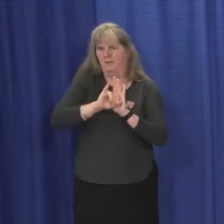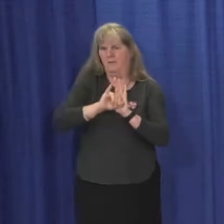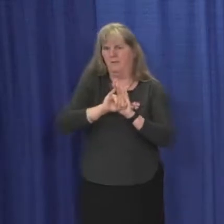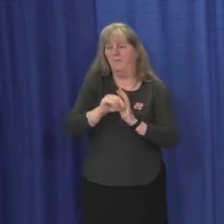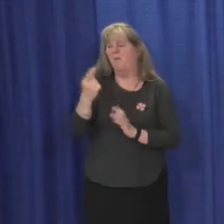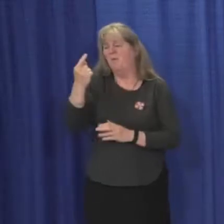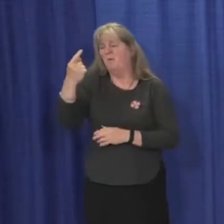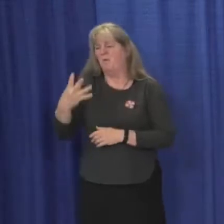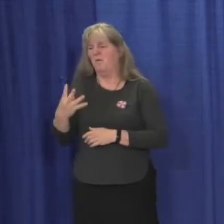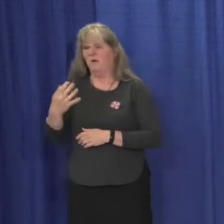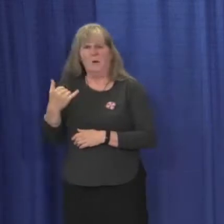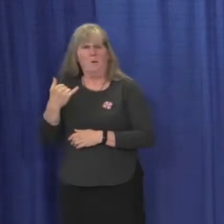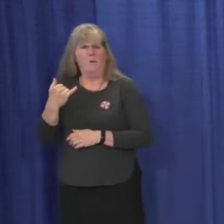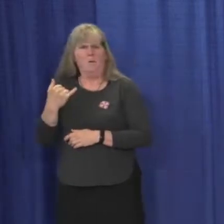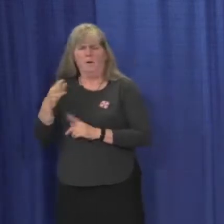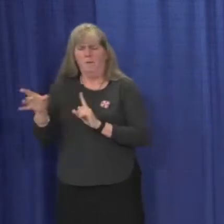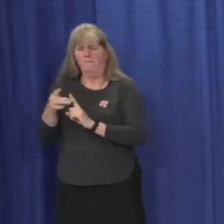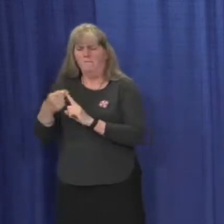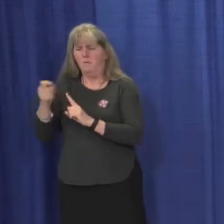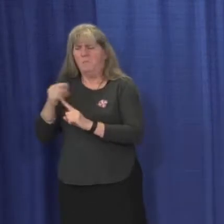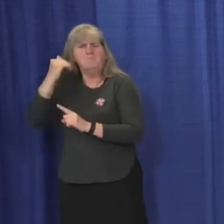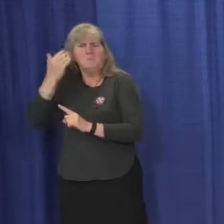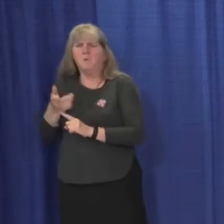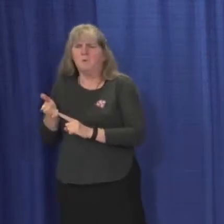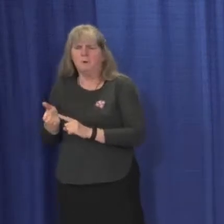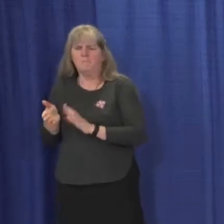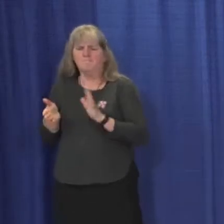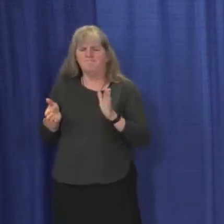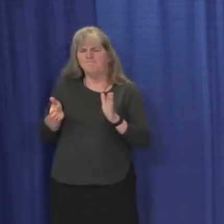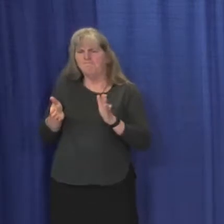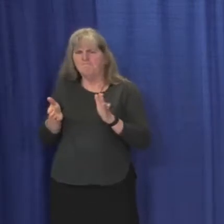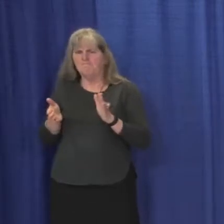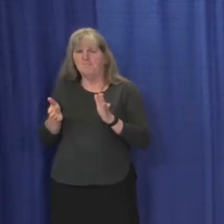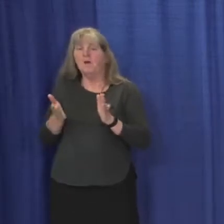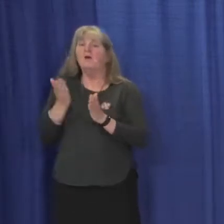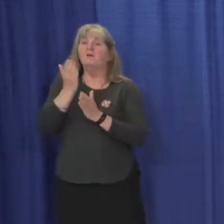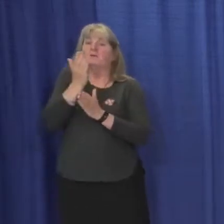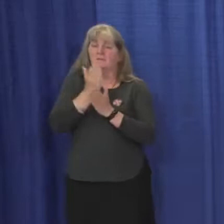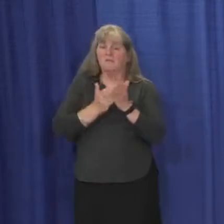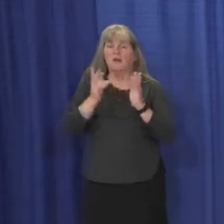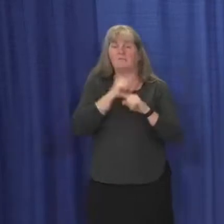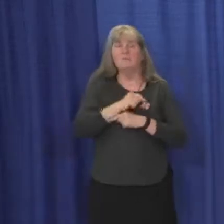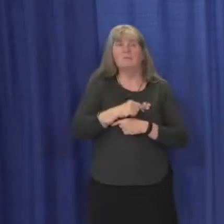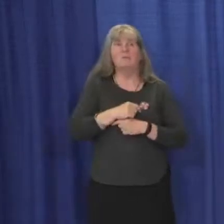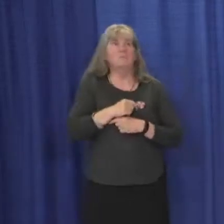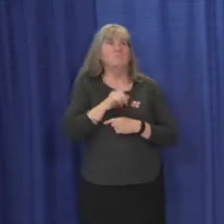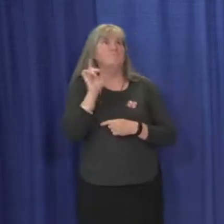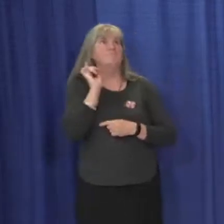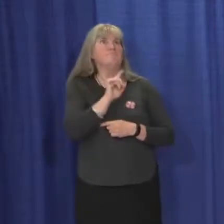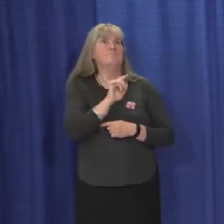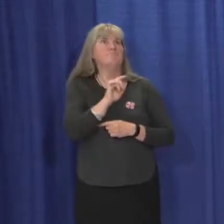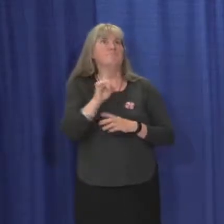cases not clearly linked to others. So people are getting exposed